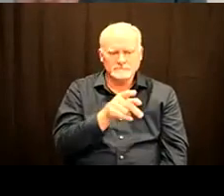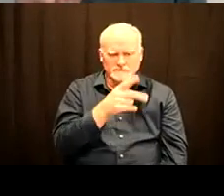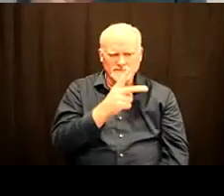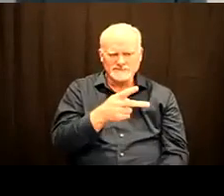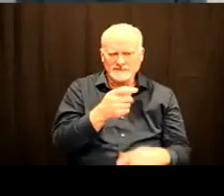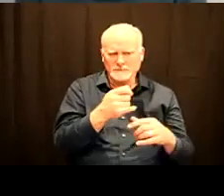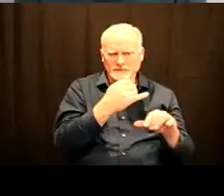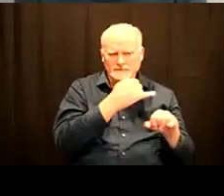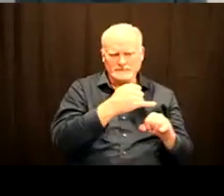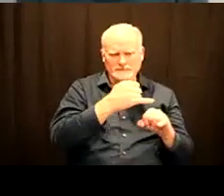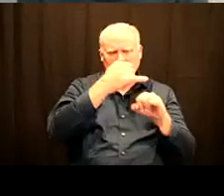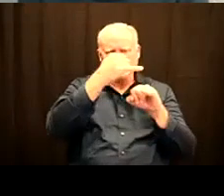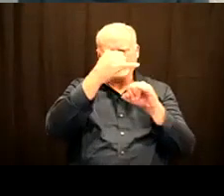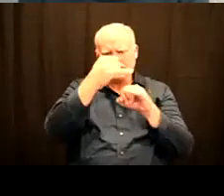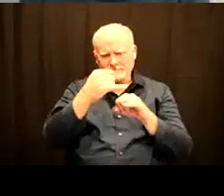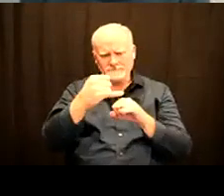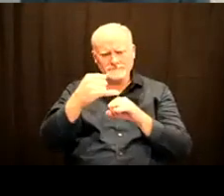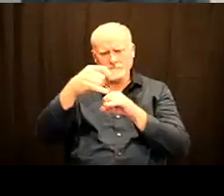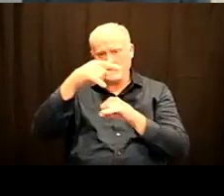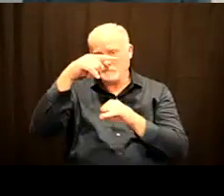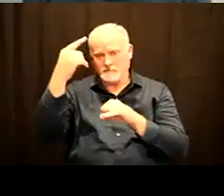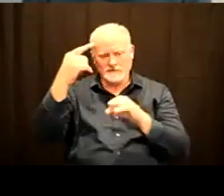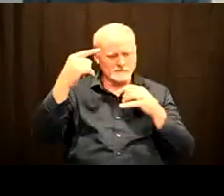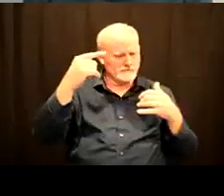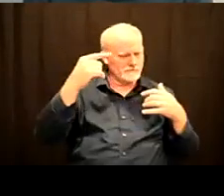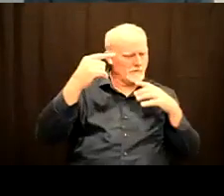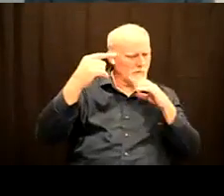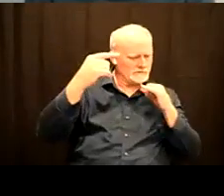under where the case line is this has been extremely consistent since the summer